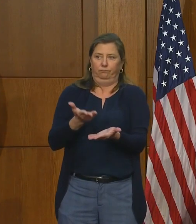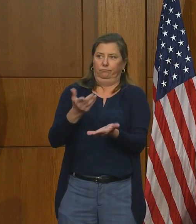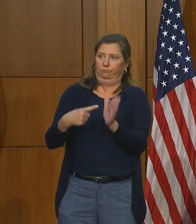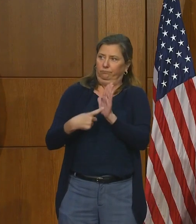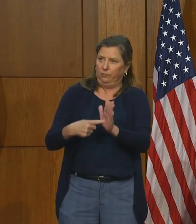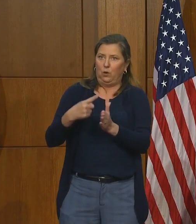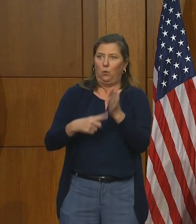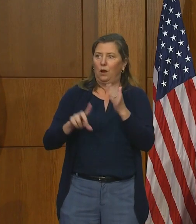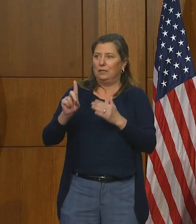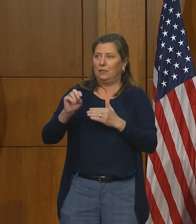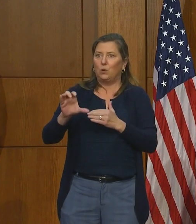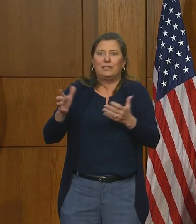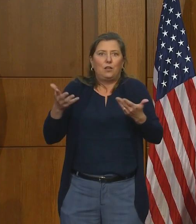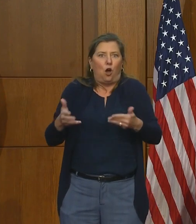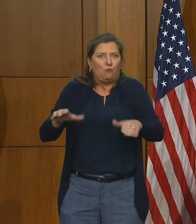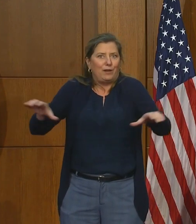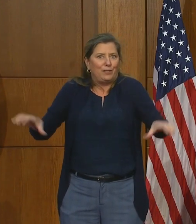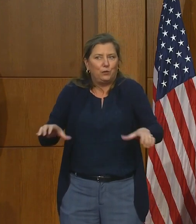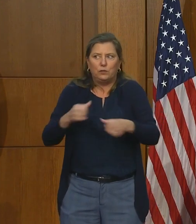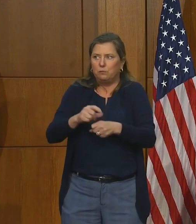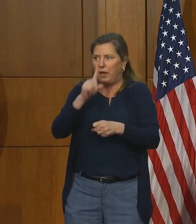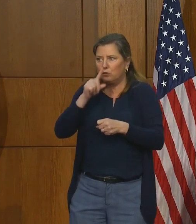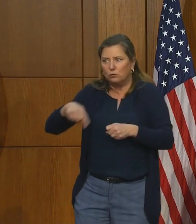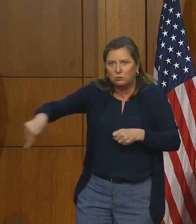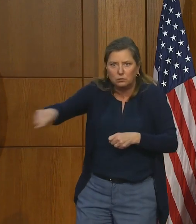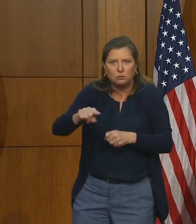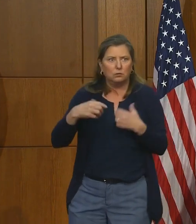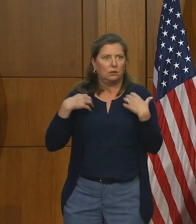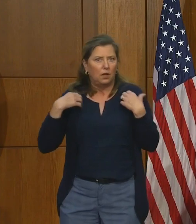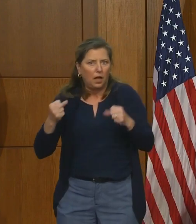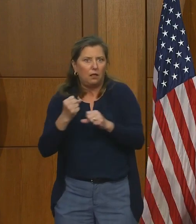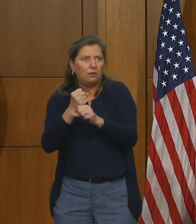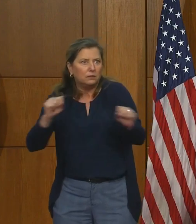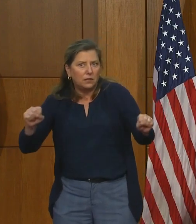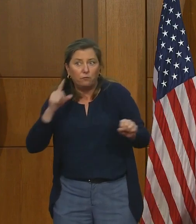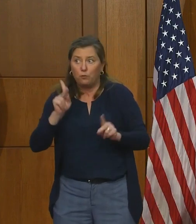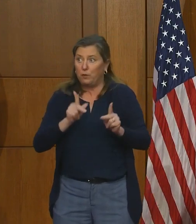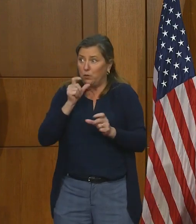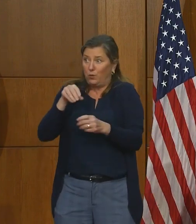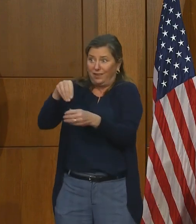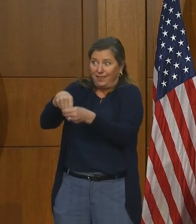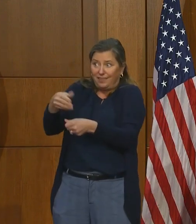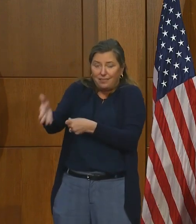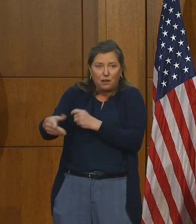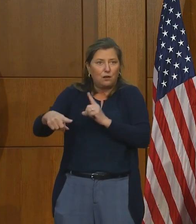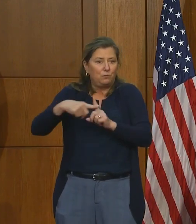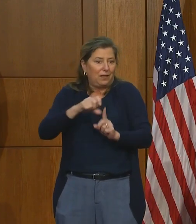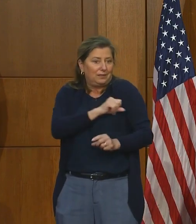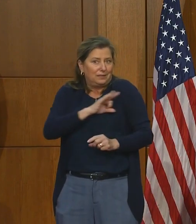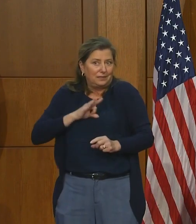IT ESSENTIALLY MEMORIALIZES MUCH OF WHAT D. O. C. IS ALREADY DOING. TO ENSURE THE